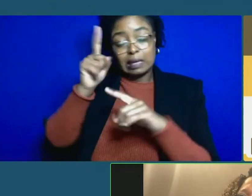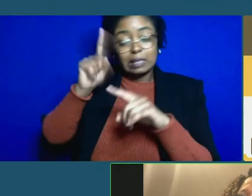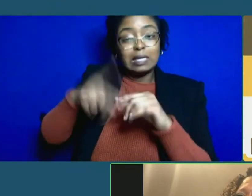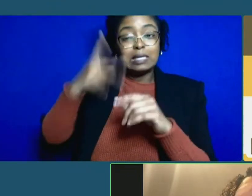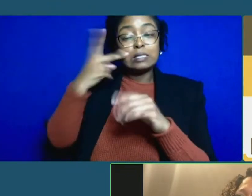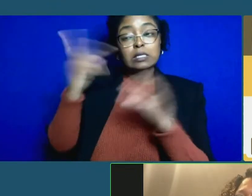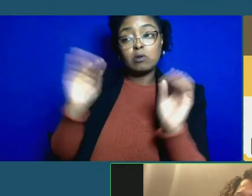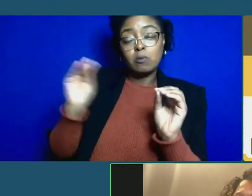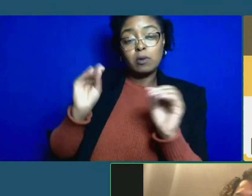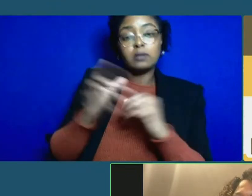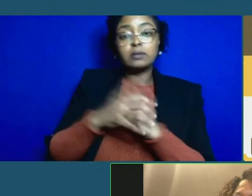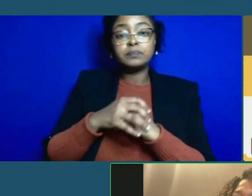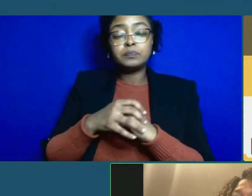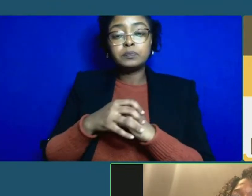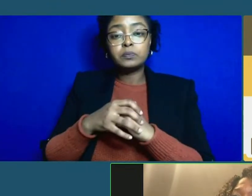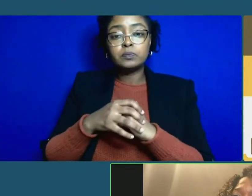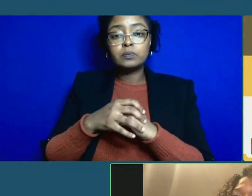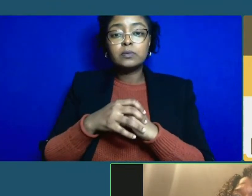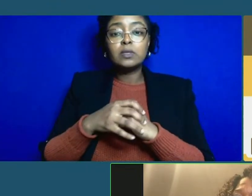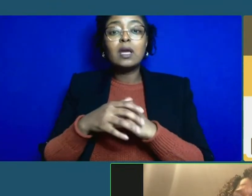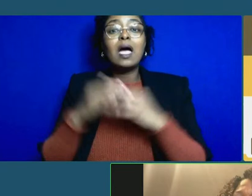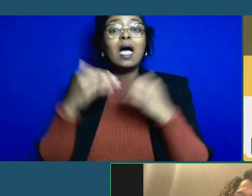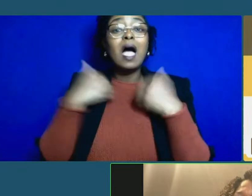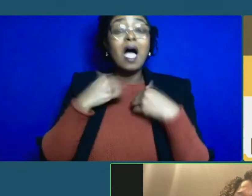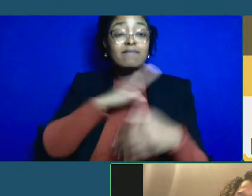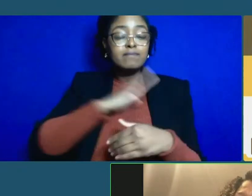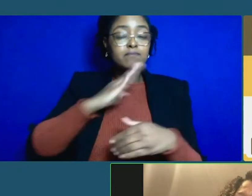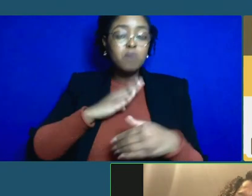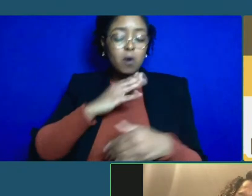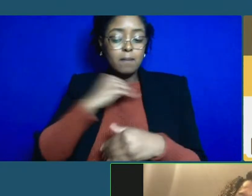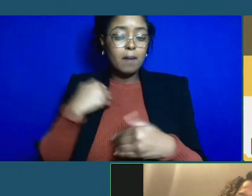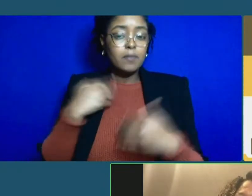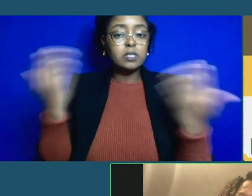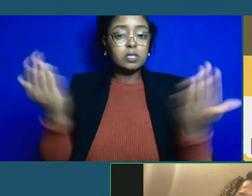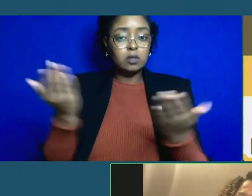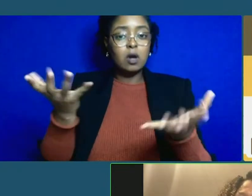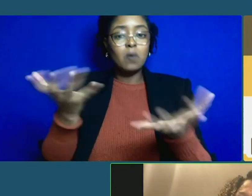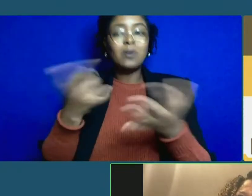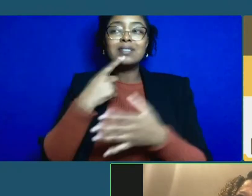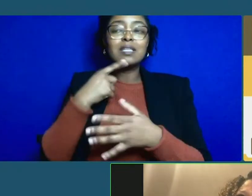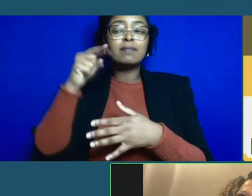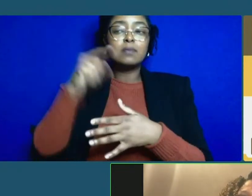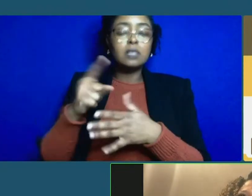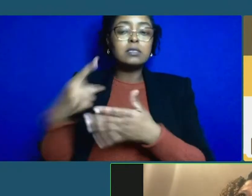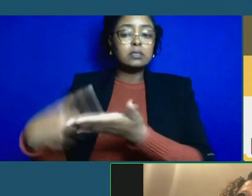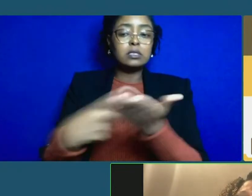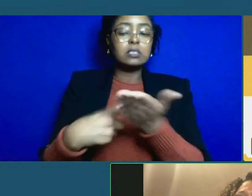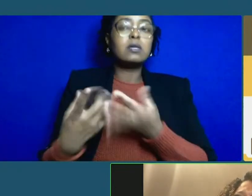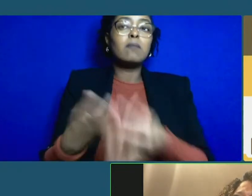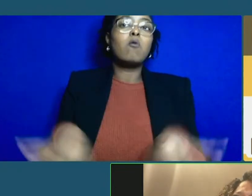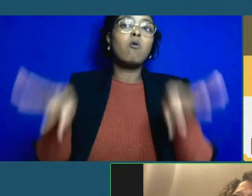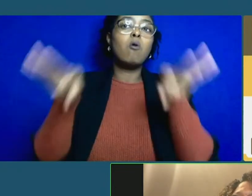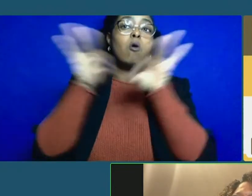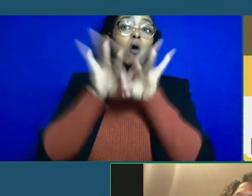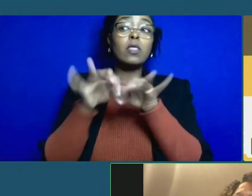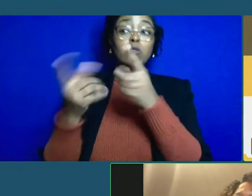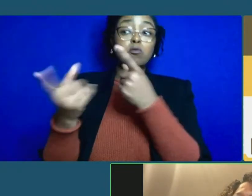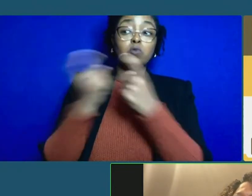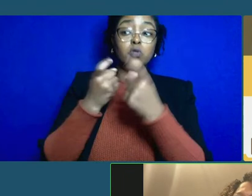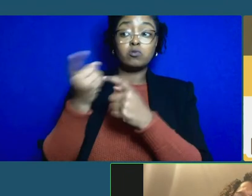forgot to mention this while you just for a moment because I can't see anyone from my angle. Um I do have board members